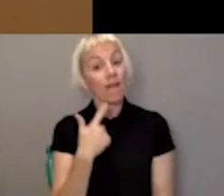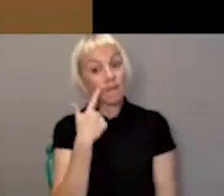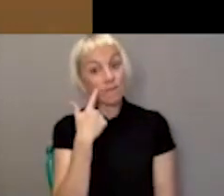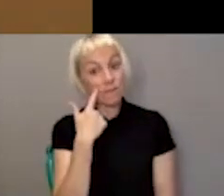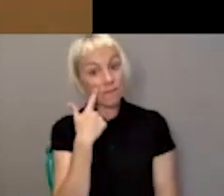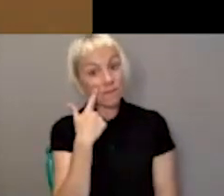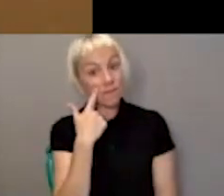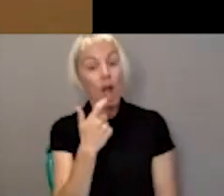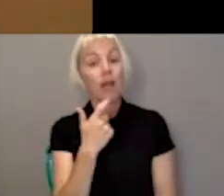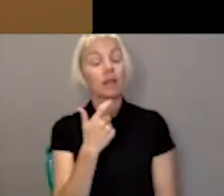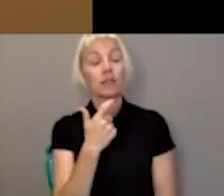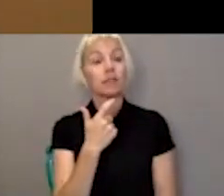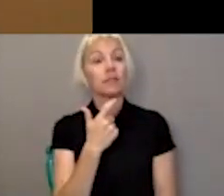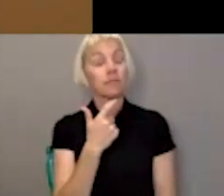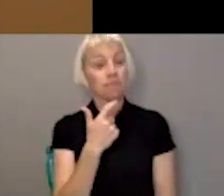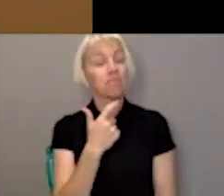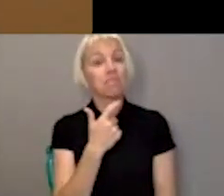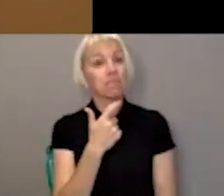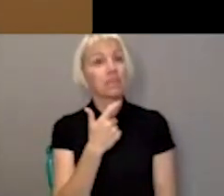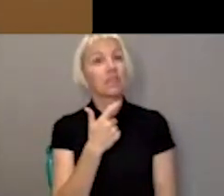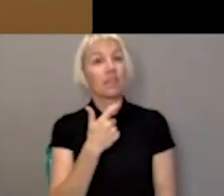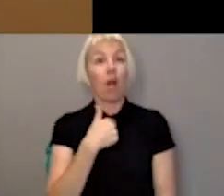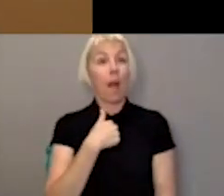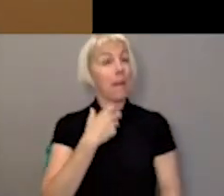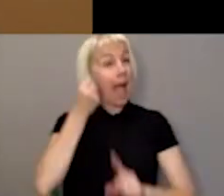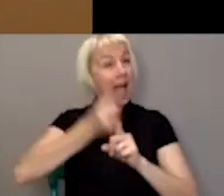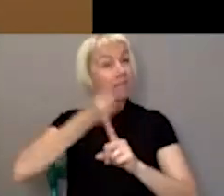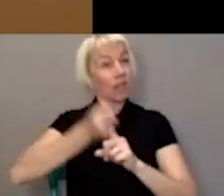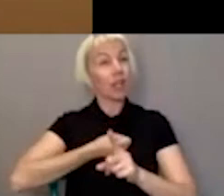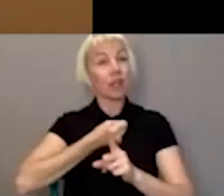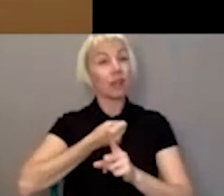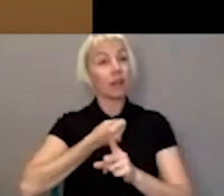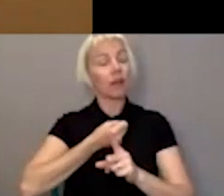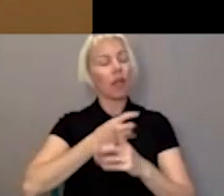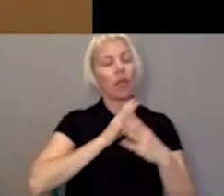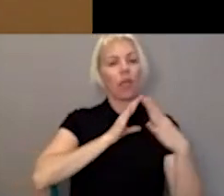in the space quite exhausting, and like Lil, I will never say 'no' to someone. Obviously,